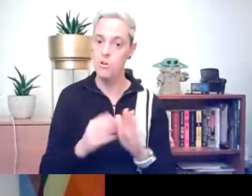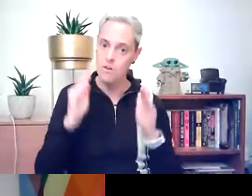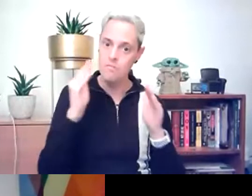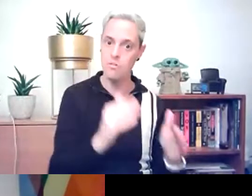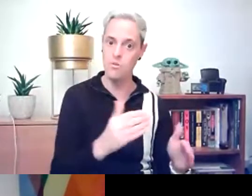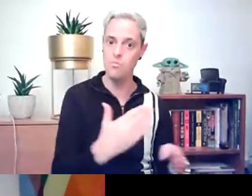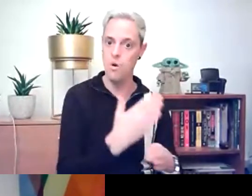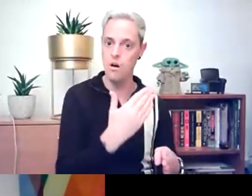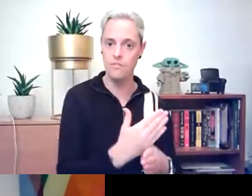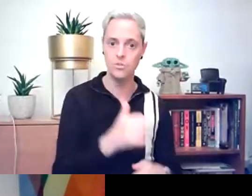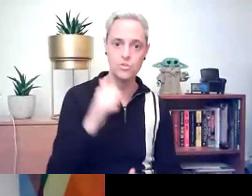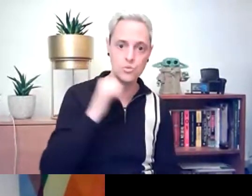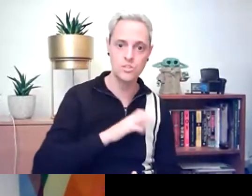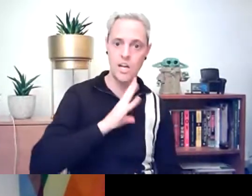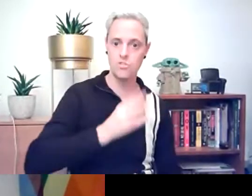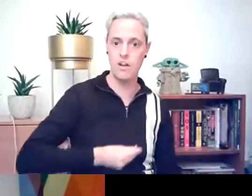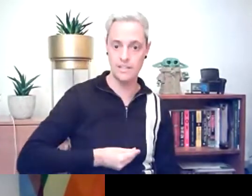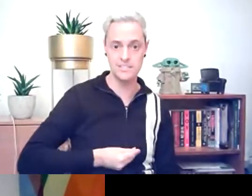people I know that that's gonna make me feel awful.